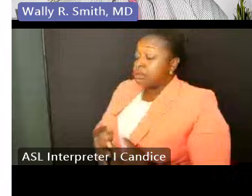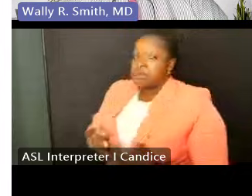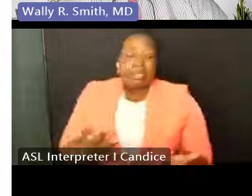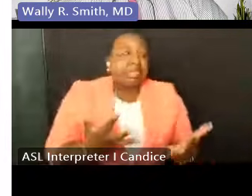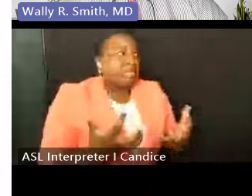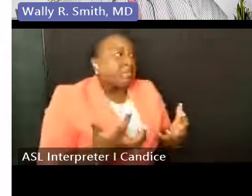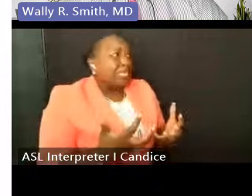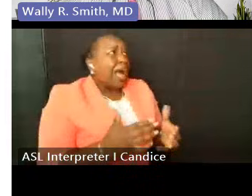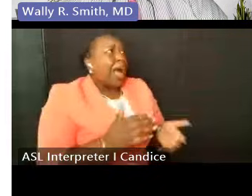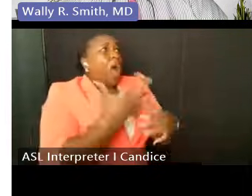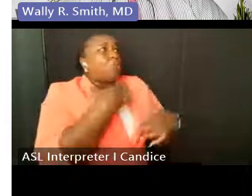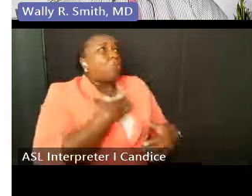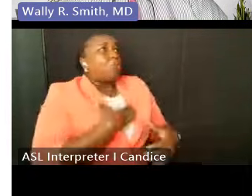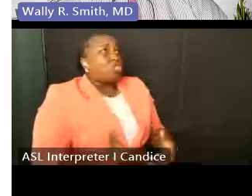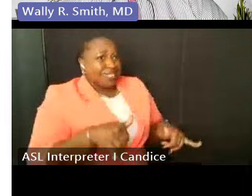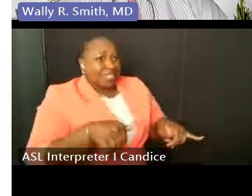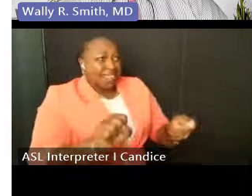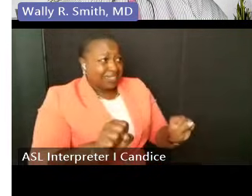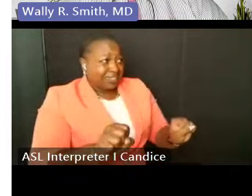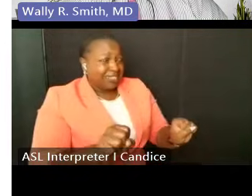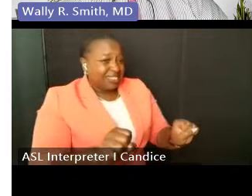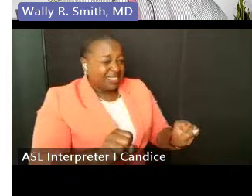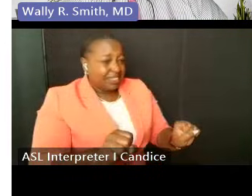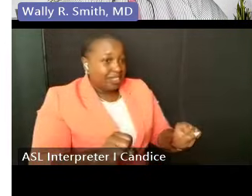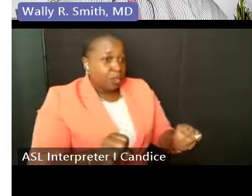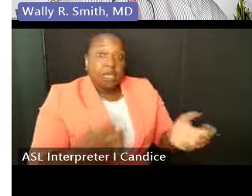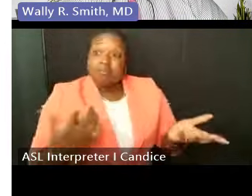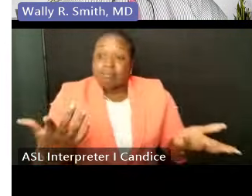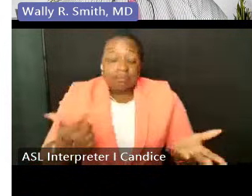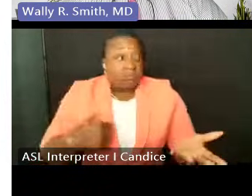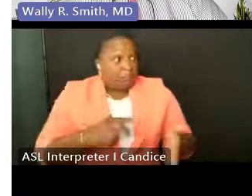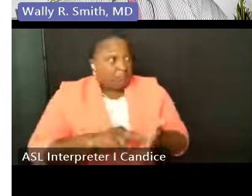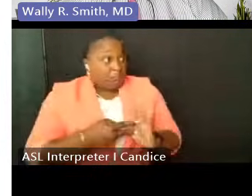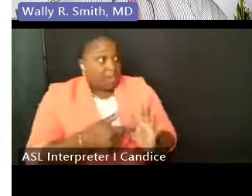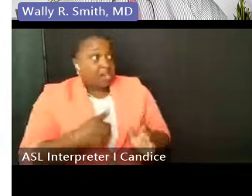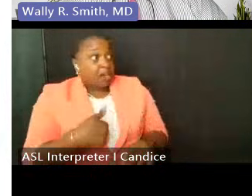But if they say yes, then I go into that long explanation with all those therapies